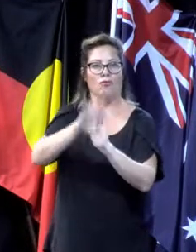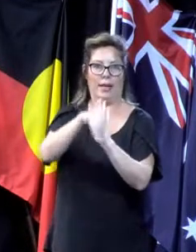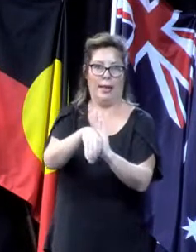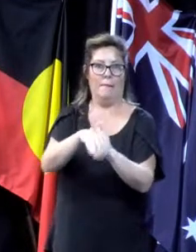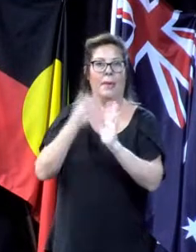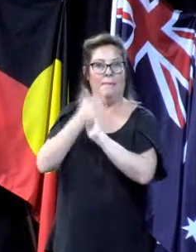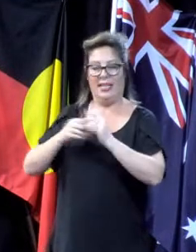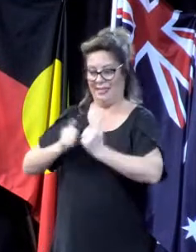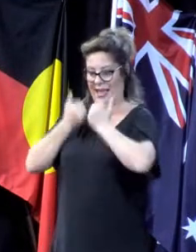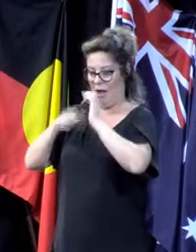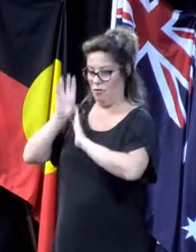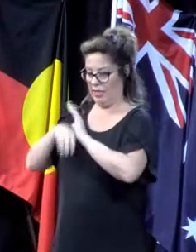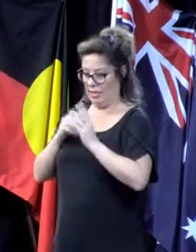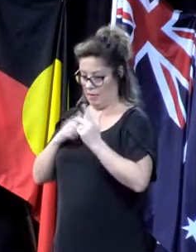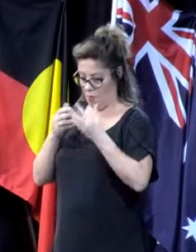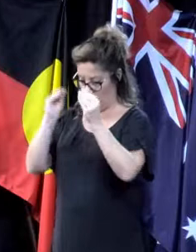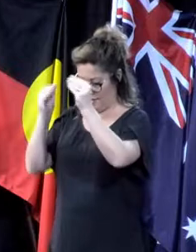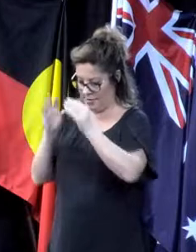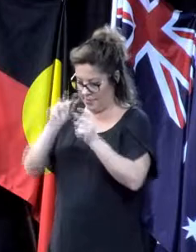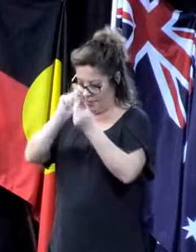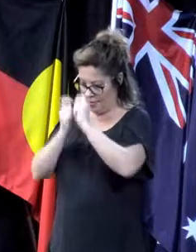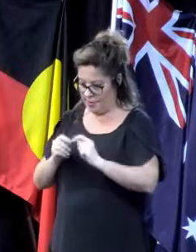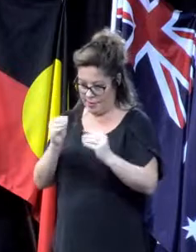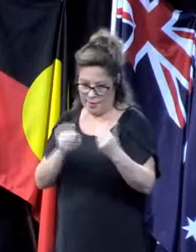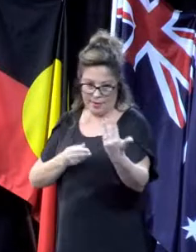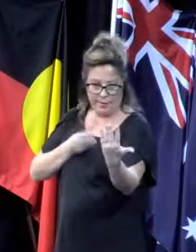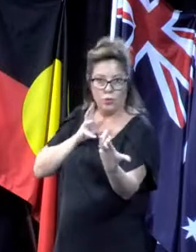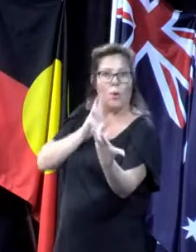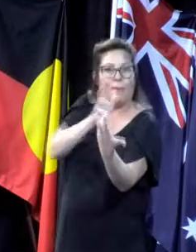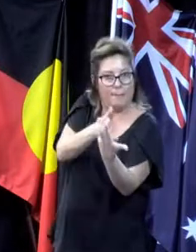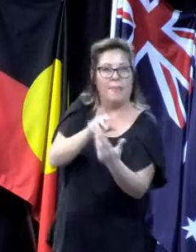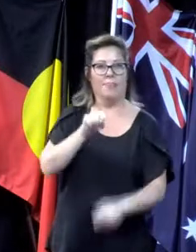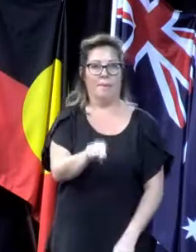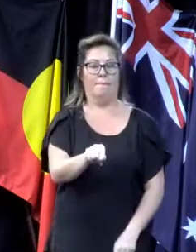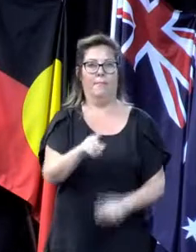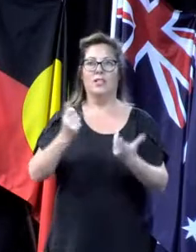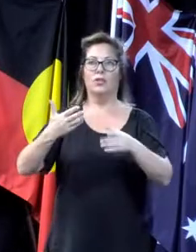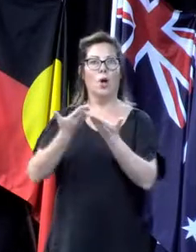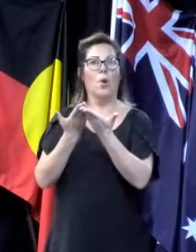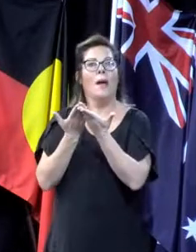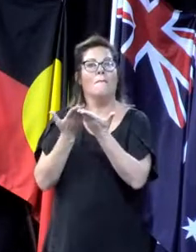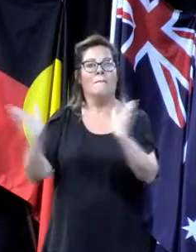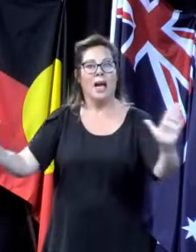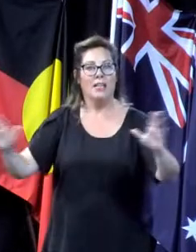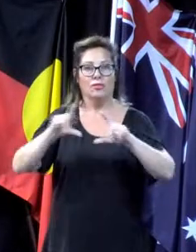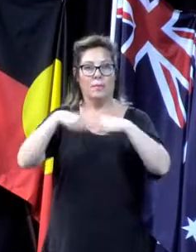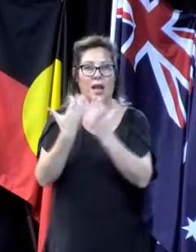And that work is adjusted for them in a mainstream classroom. So, they could be in a grade seven classroom.